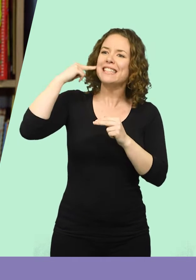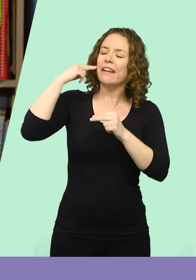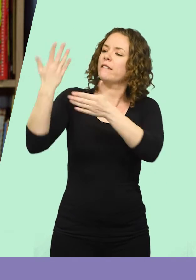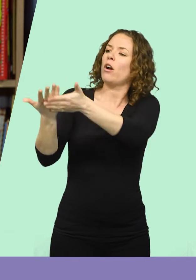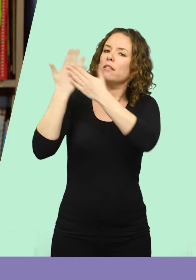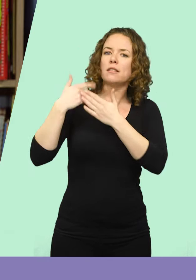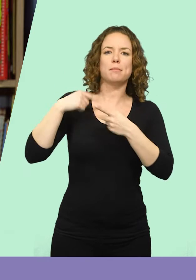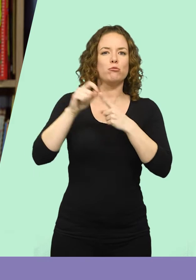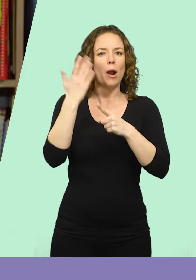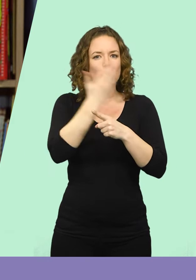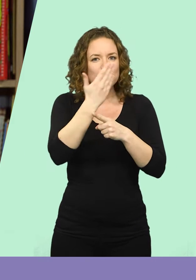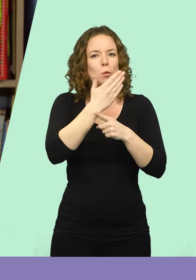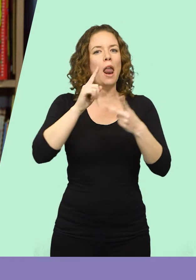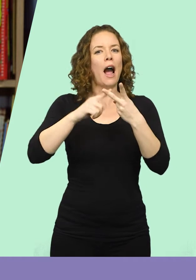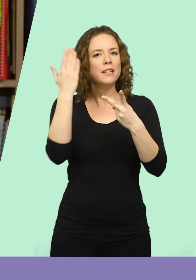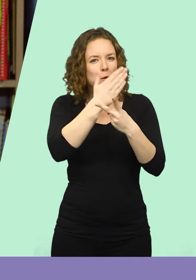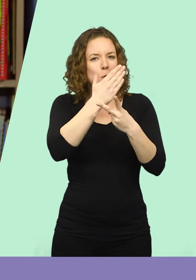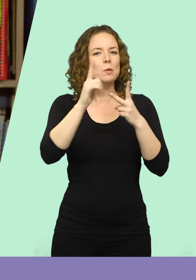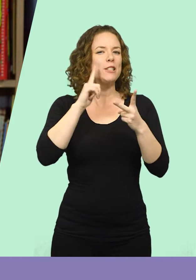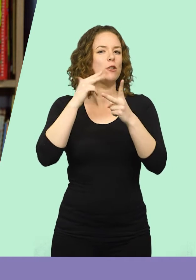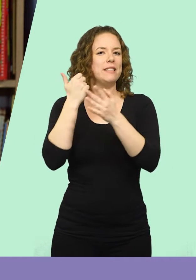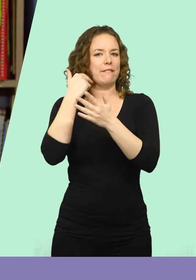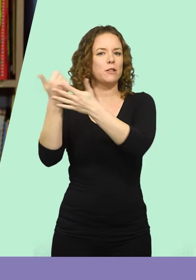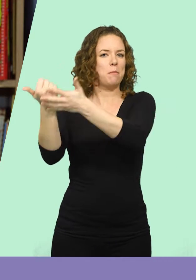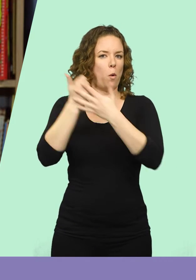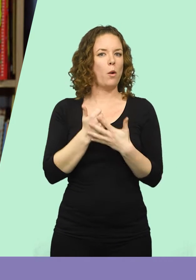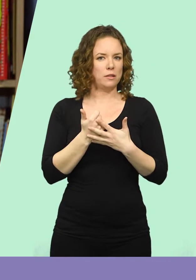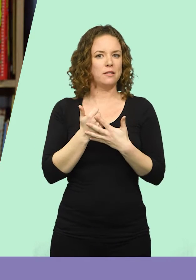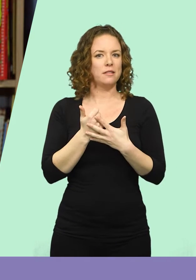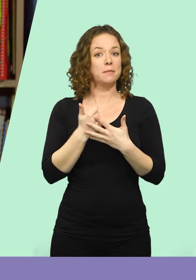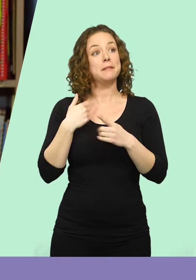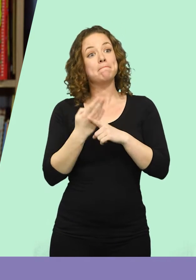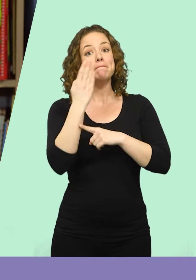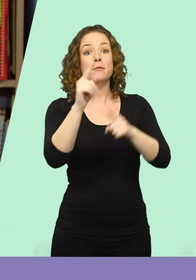than my peers academically. I've always had support from a Teacher of the Deaf